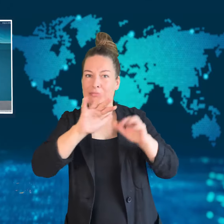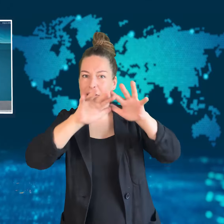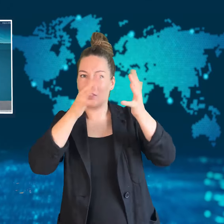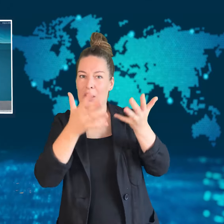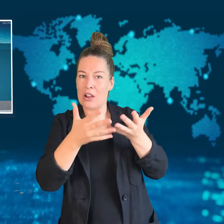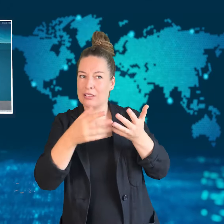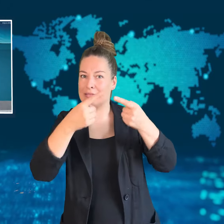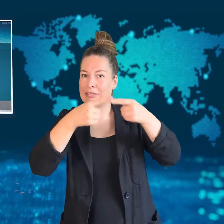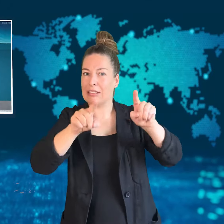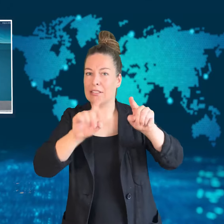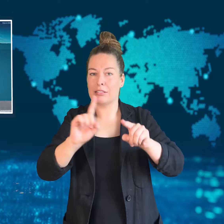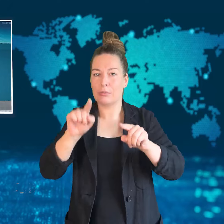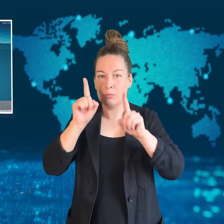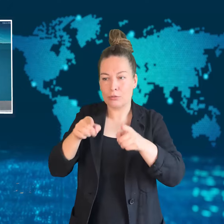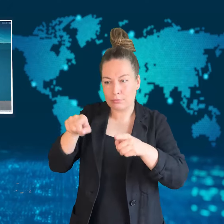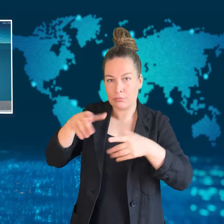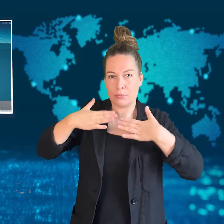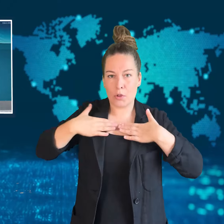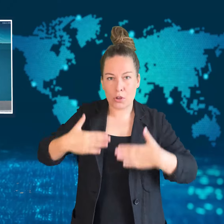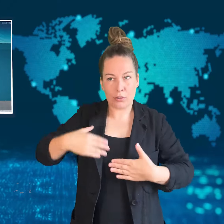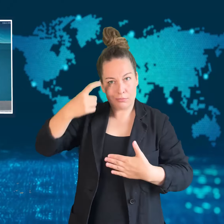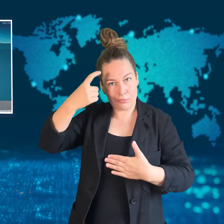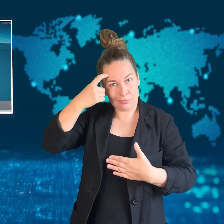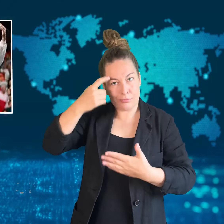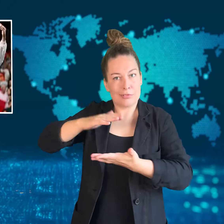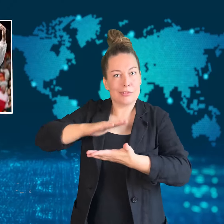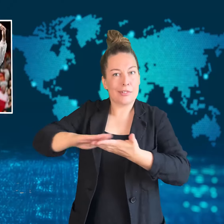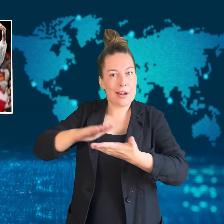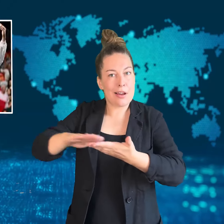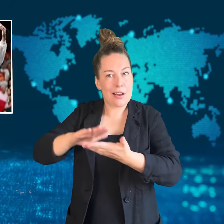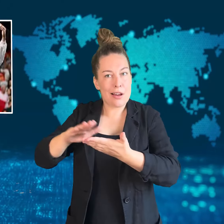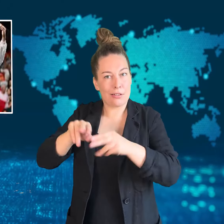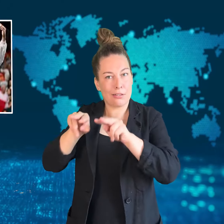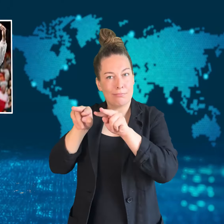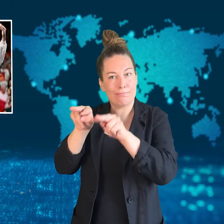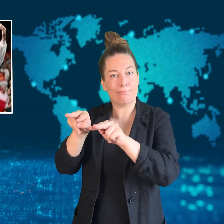home in the middle of August.